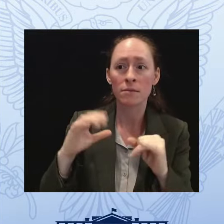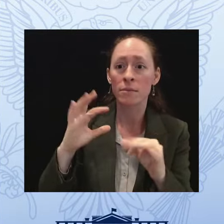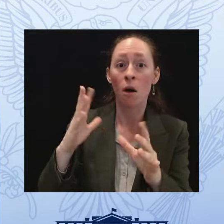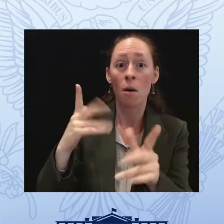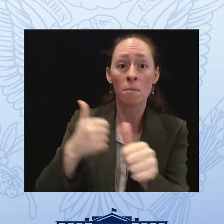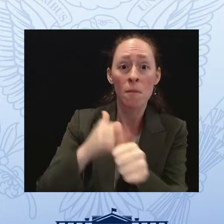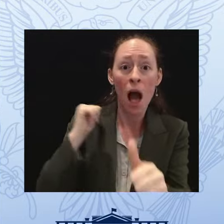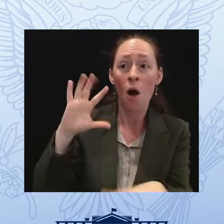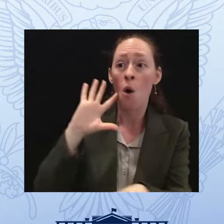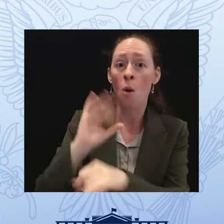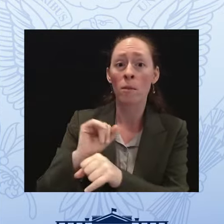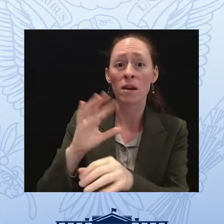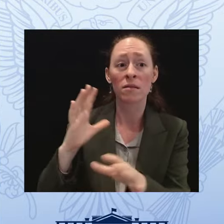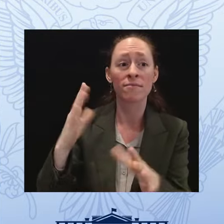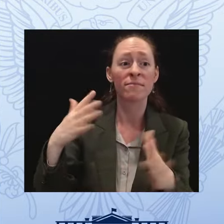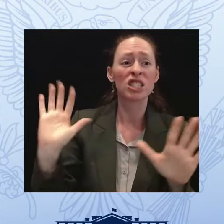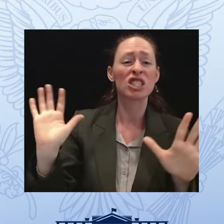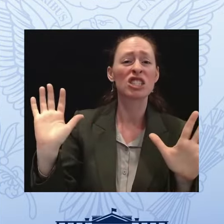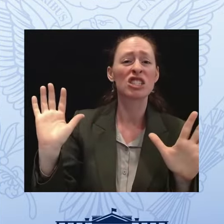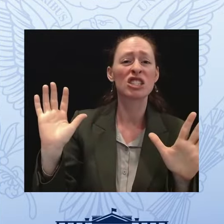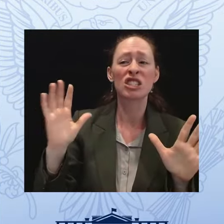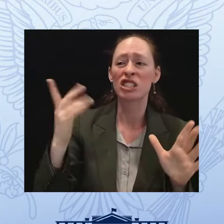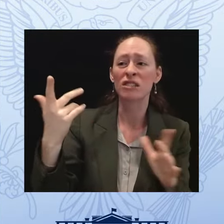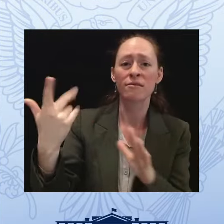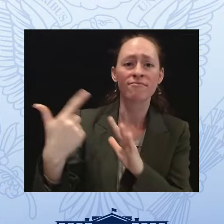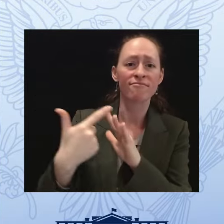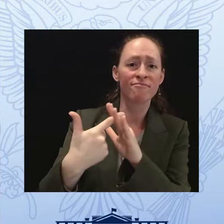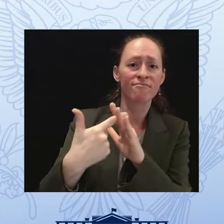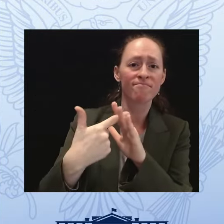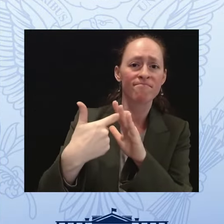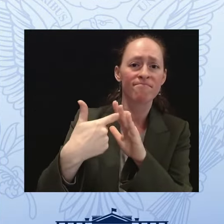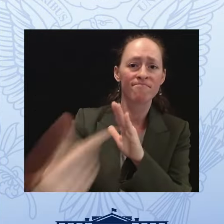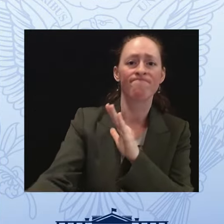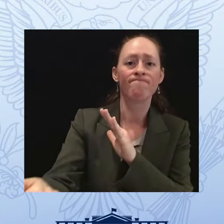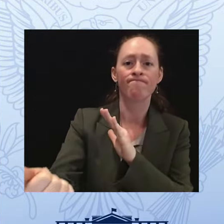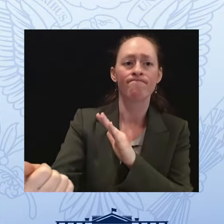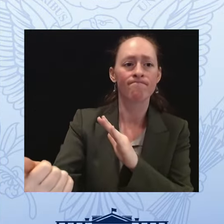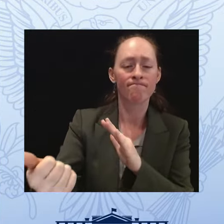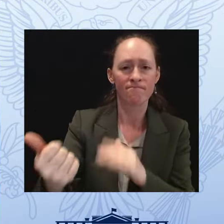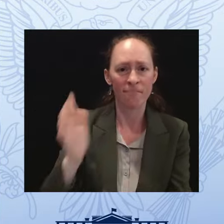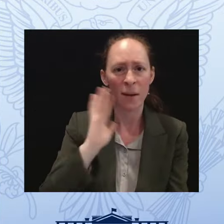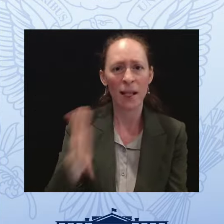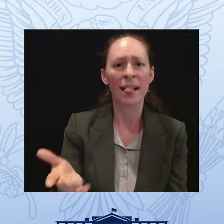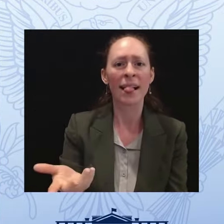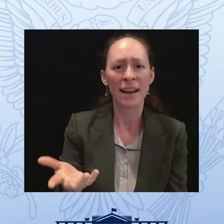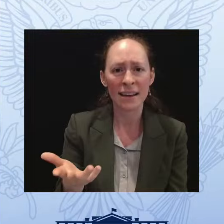even though I try to draw her back in. She's just overwhelmed. And I never get to see, you know,